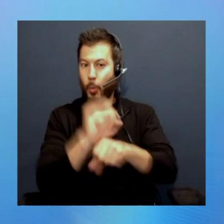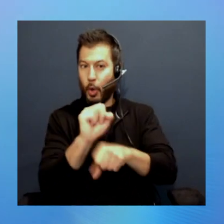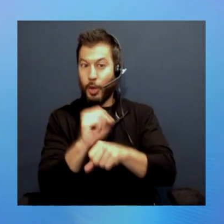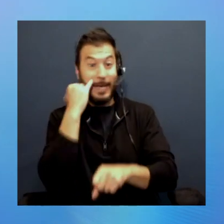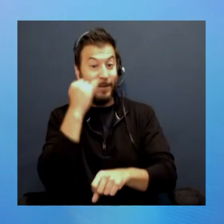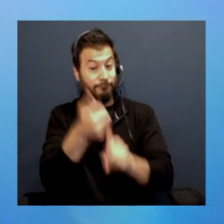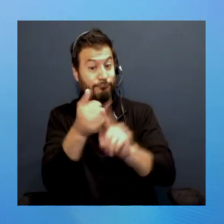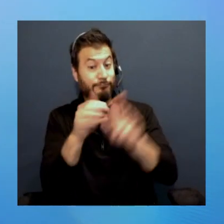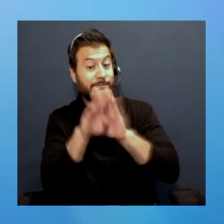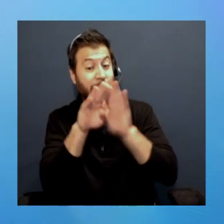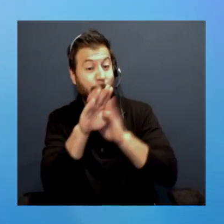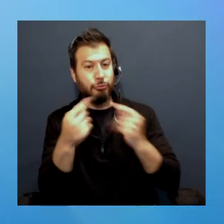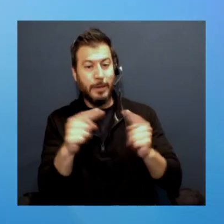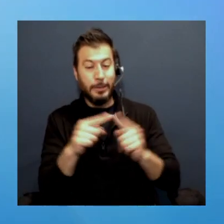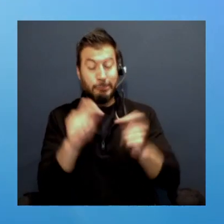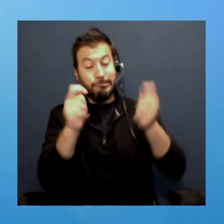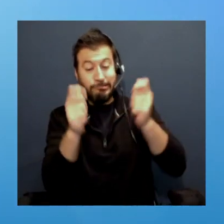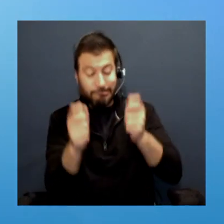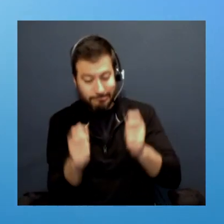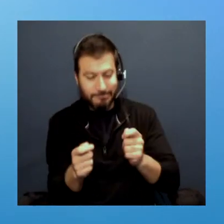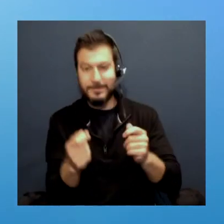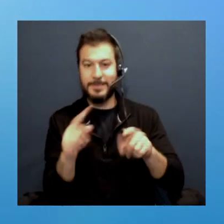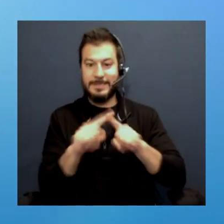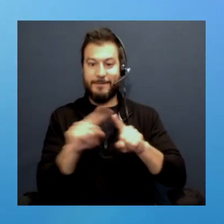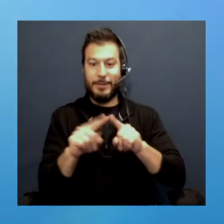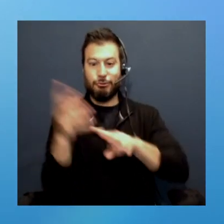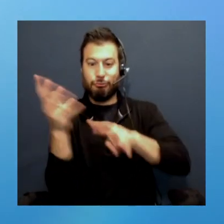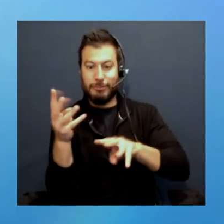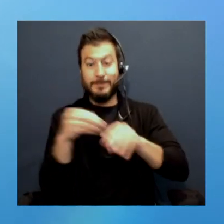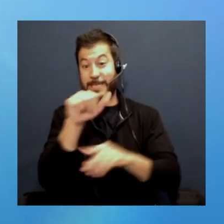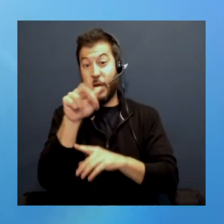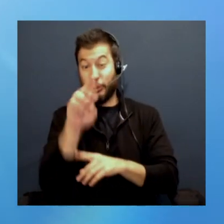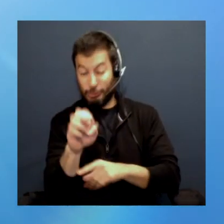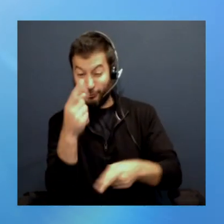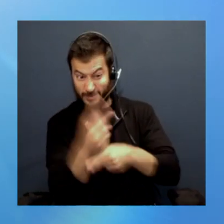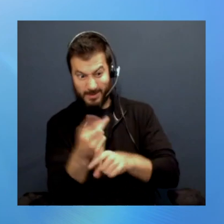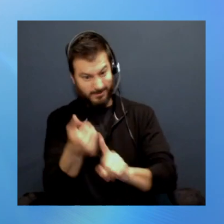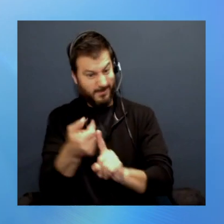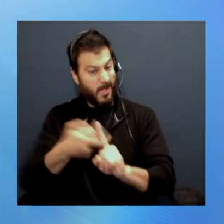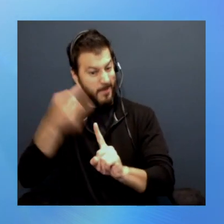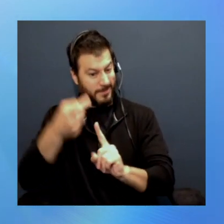if you're a developer trying to manually spin up numerous streams in Azure, right?